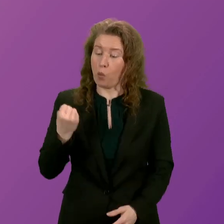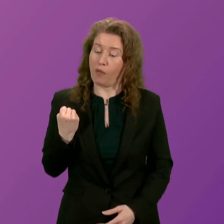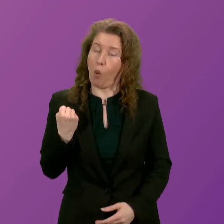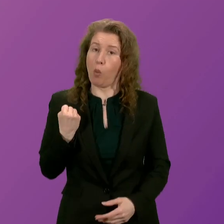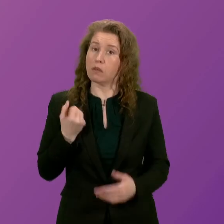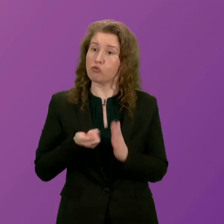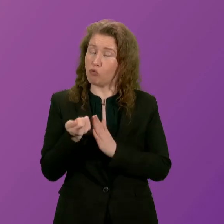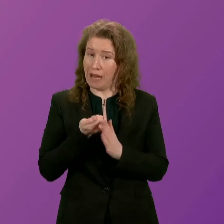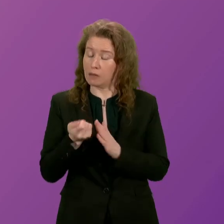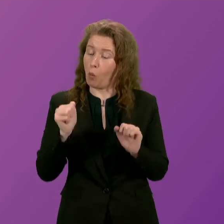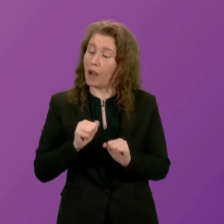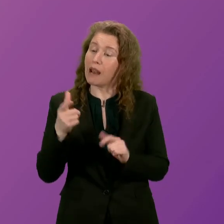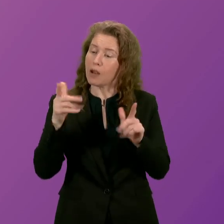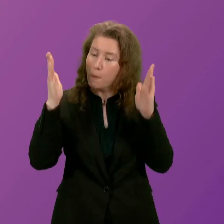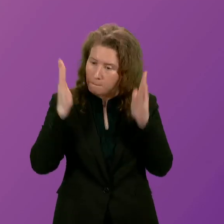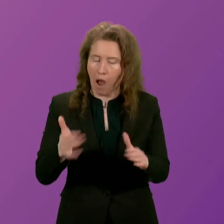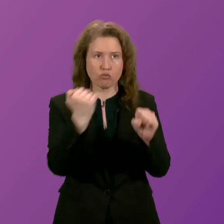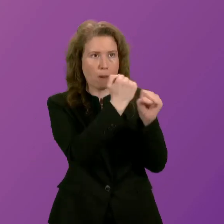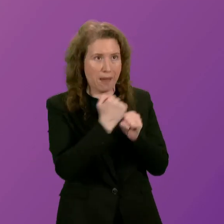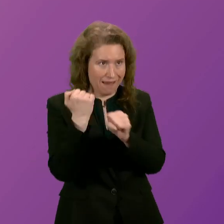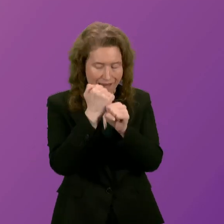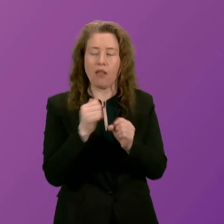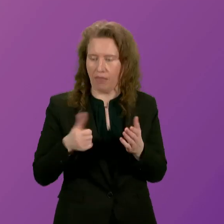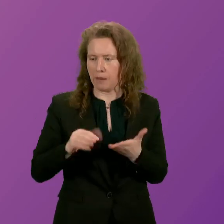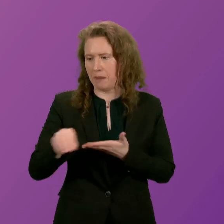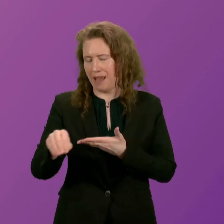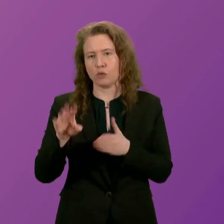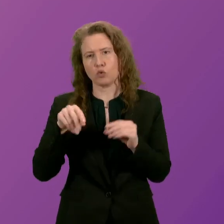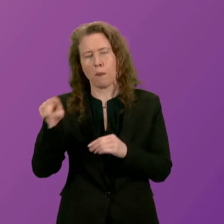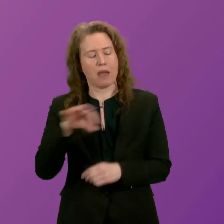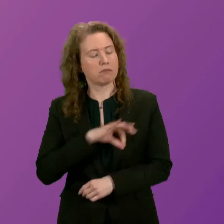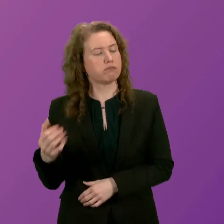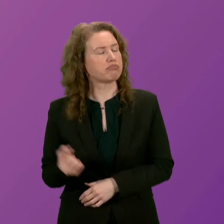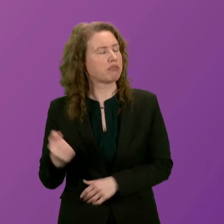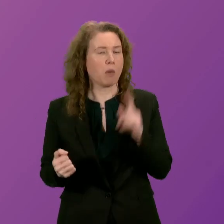are completed to stop landlords profiting while they ignore their responsibilities,